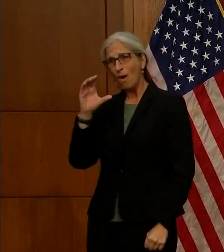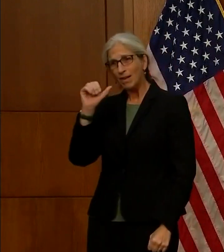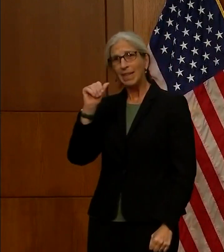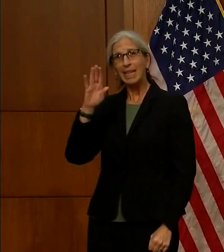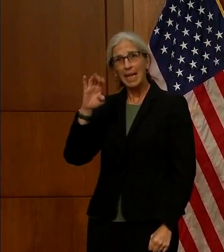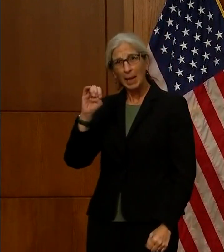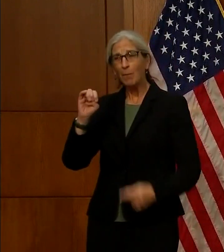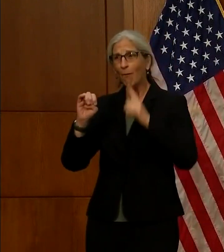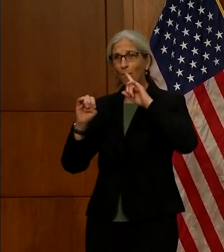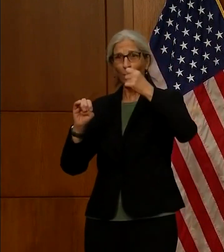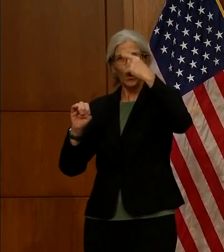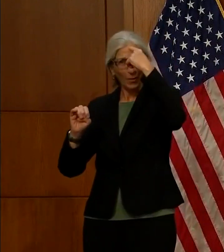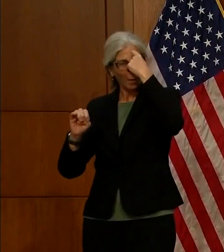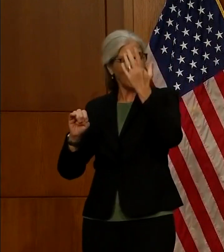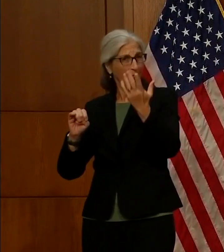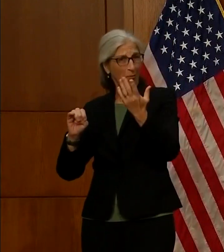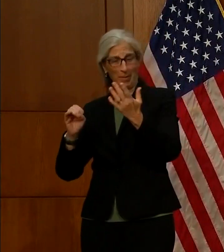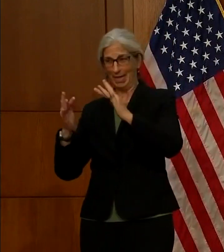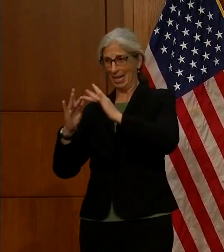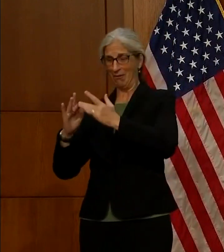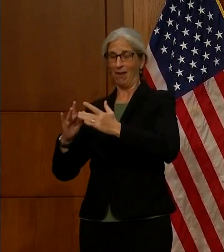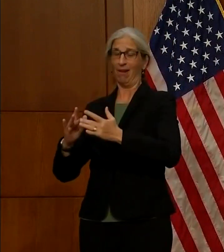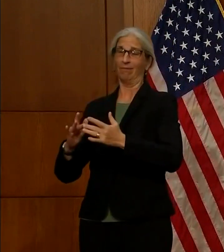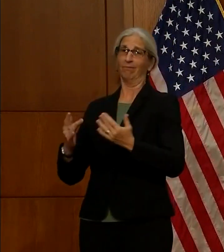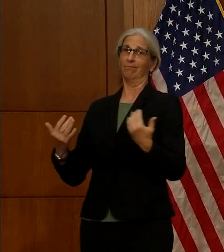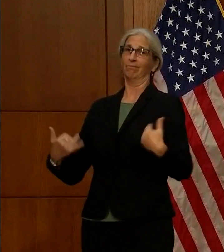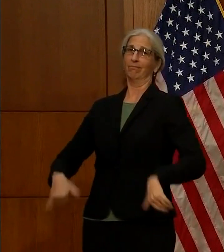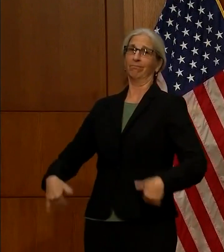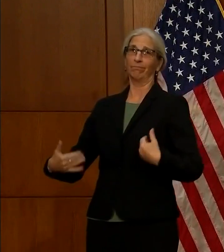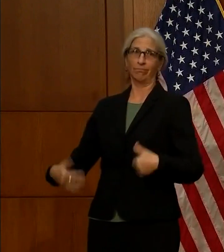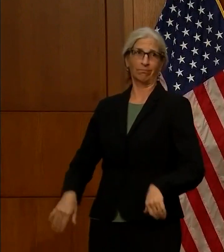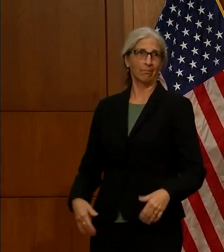ON THE SELECTION ON THIS CABLE